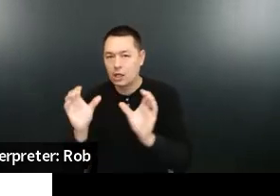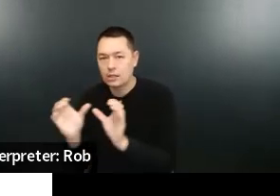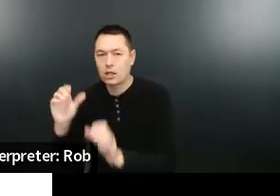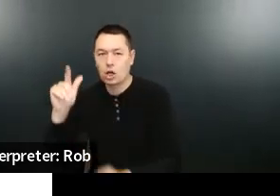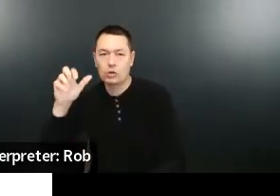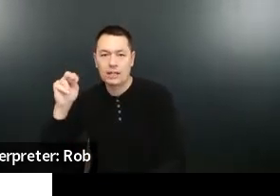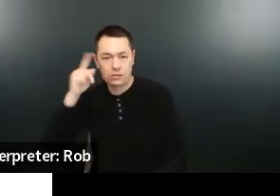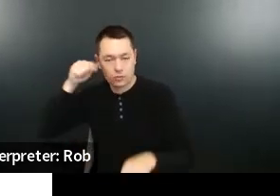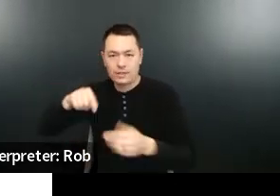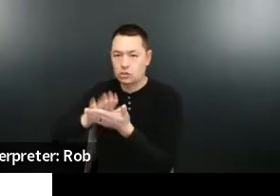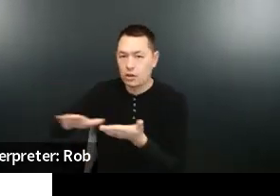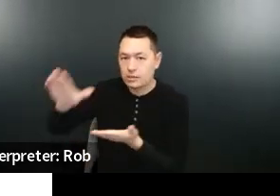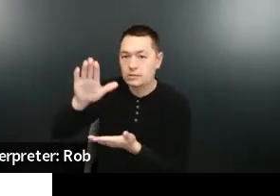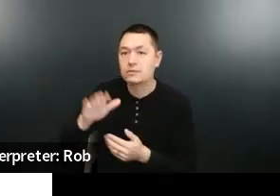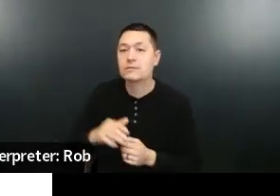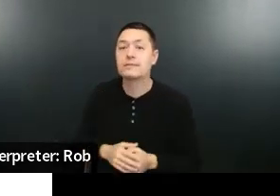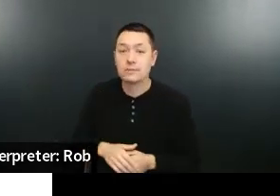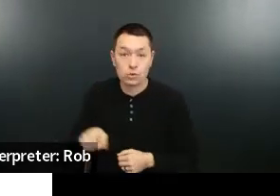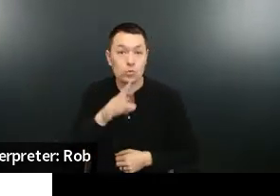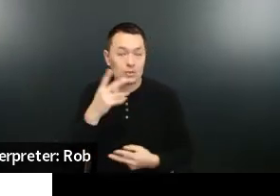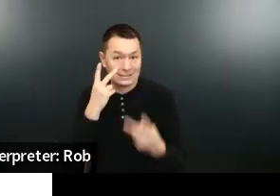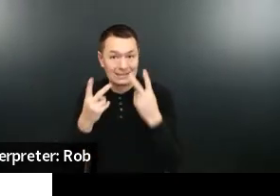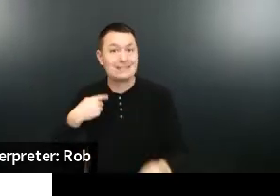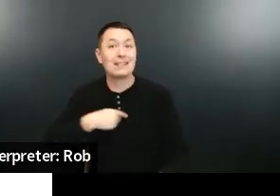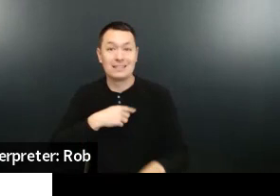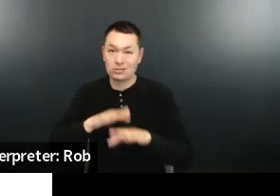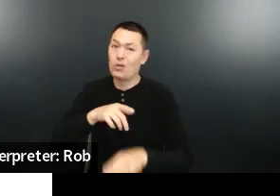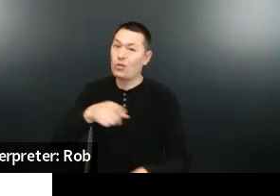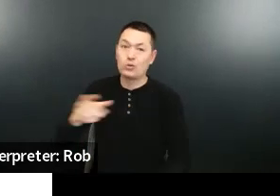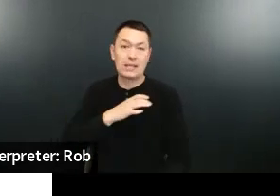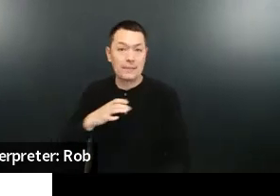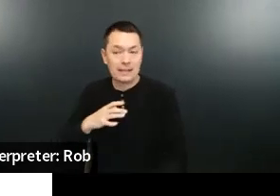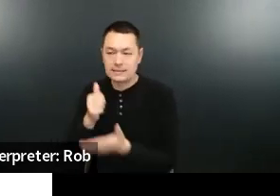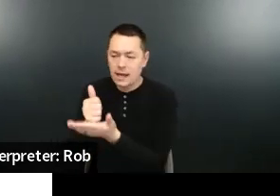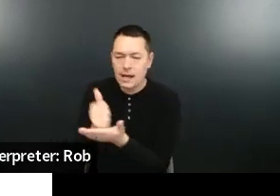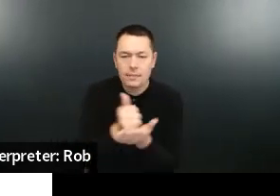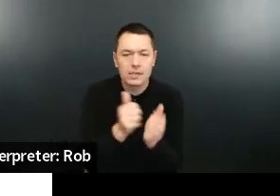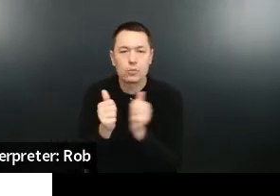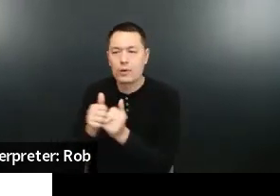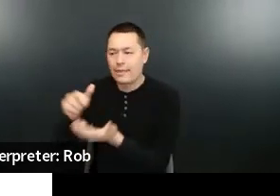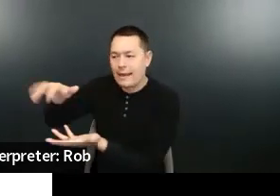And so you'll definitely see us on those committees and helping with gathering evidence as we're